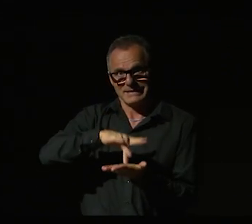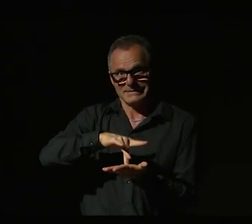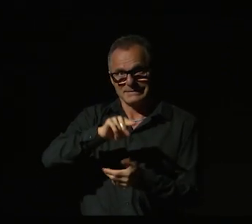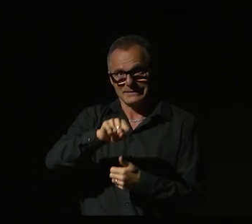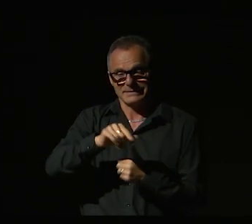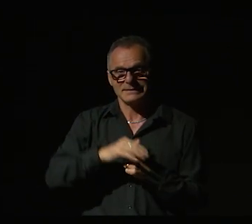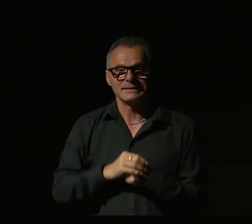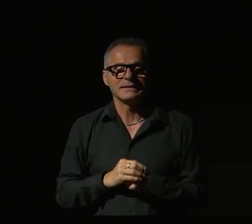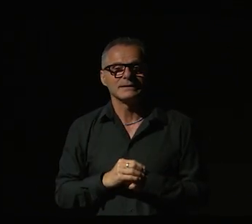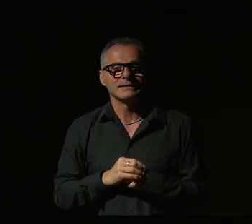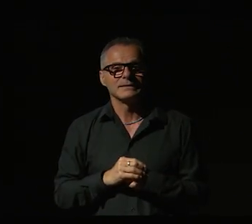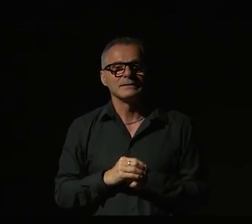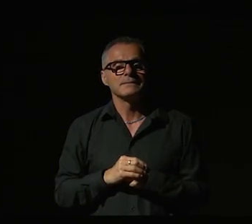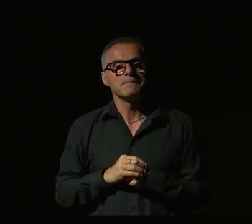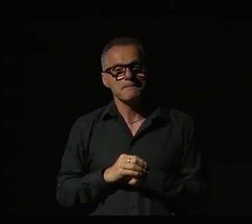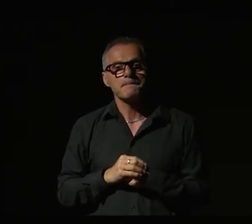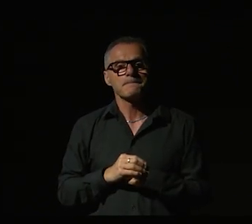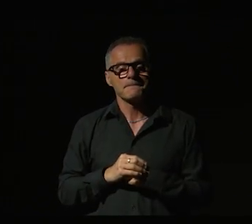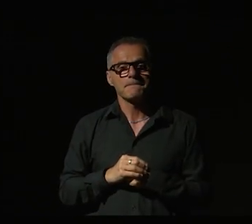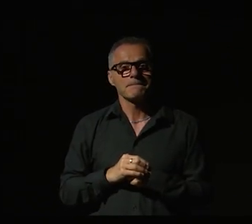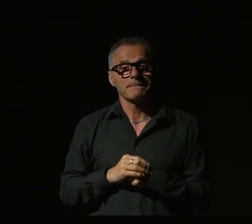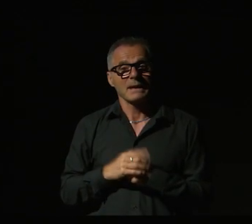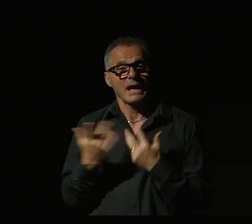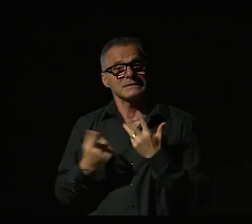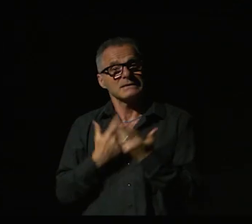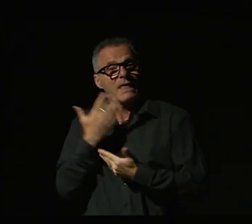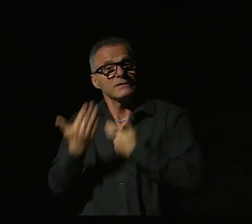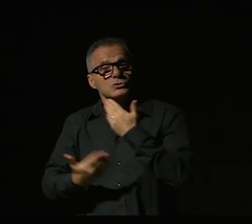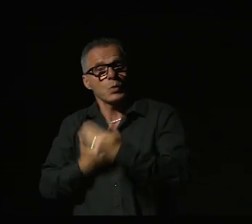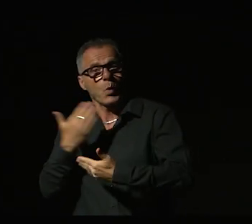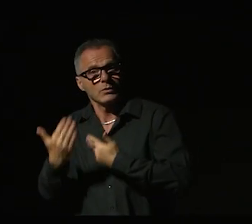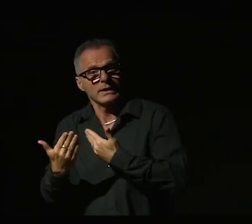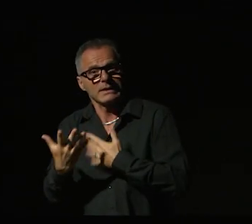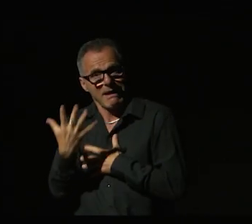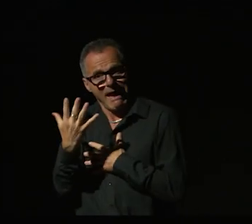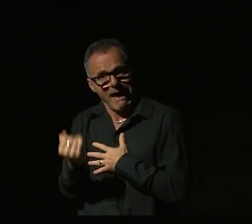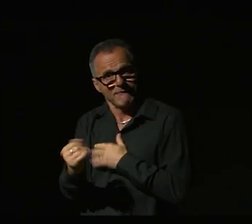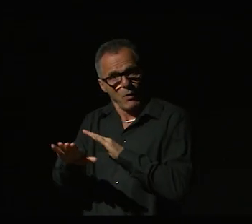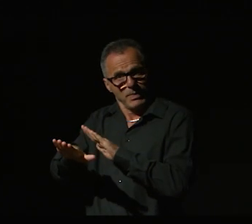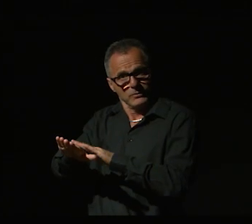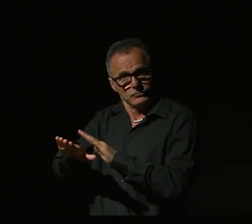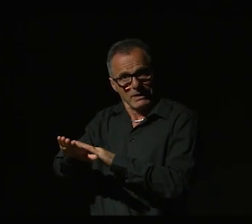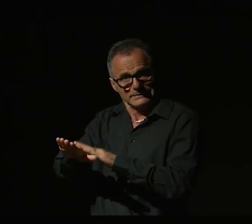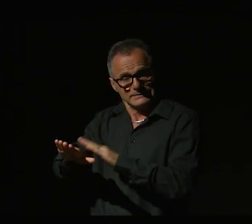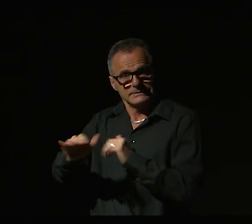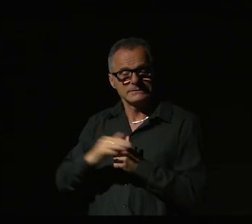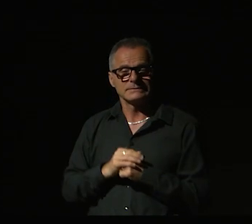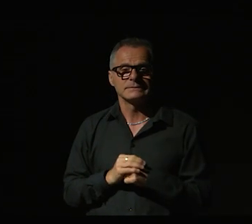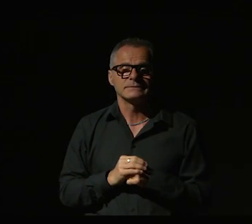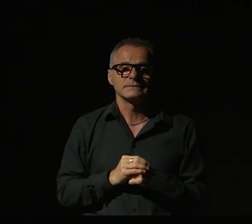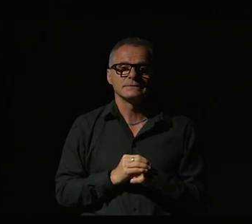and another variant of Polyphemus and Galatea on the right. Then we have the lateral scenes,